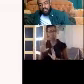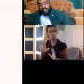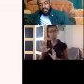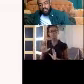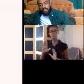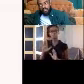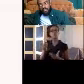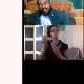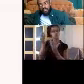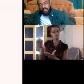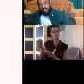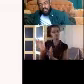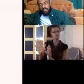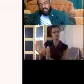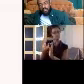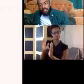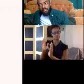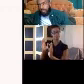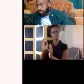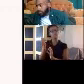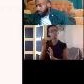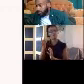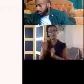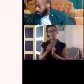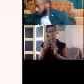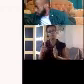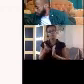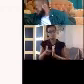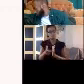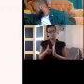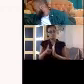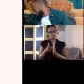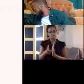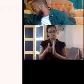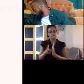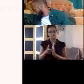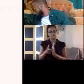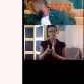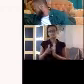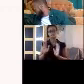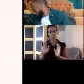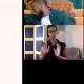what you have without conditions. It's not a time to give advice. It's just time to support